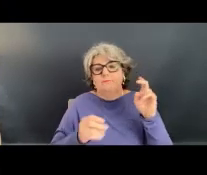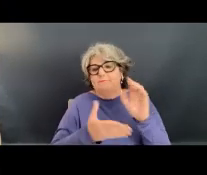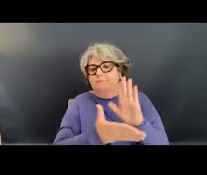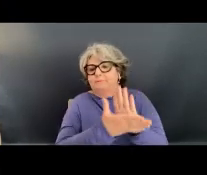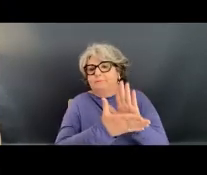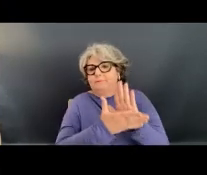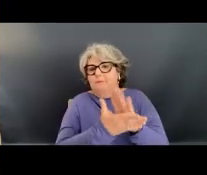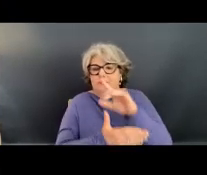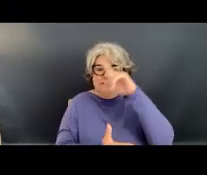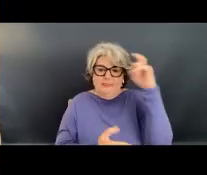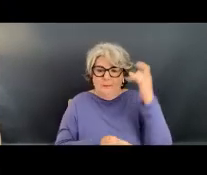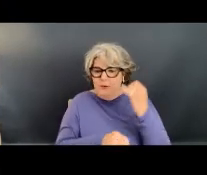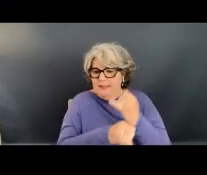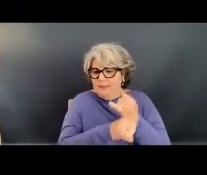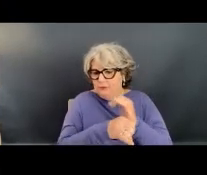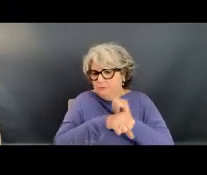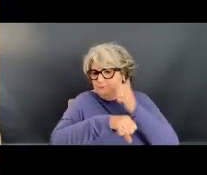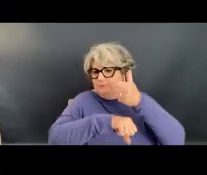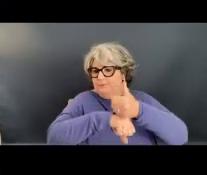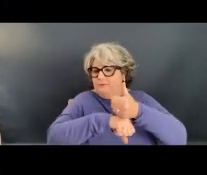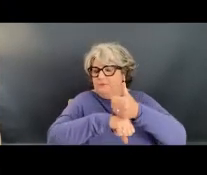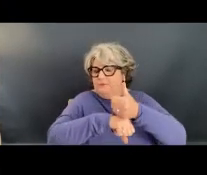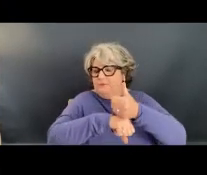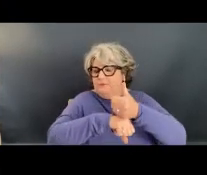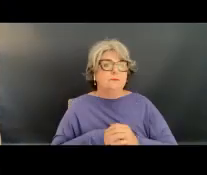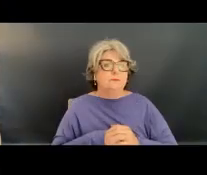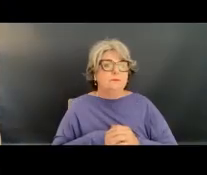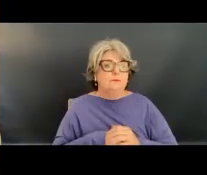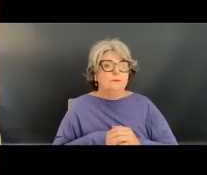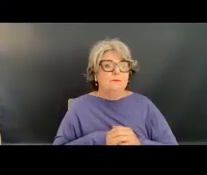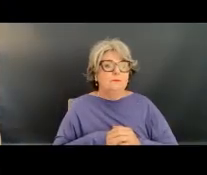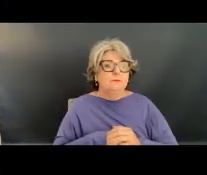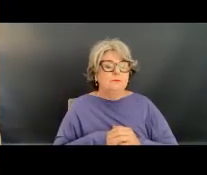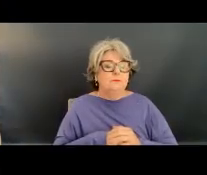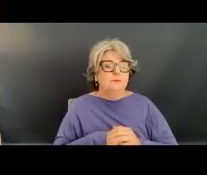Academy summer institute and the institute want we aim to design